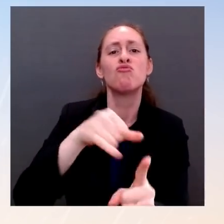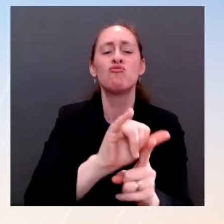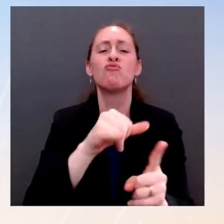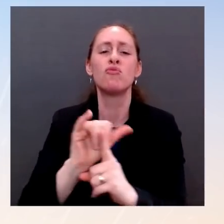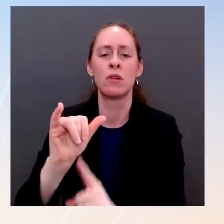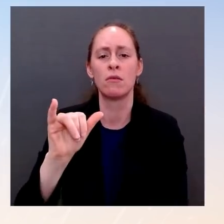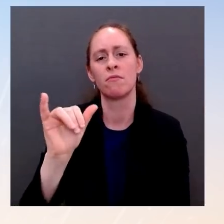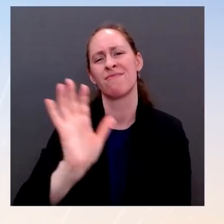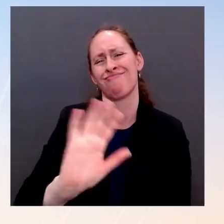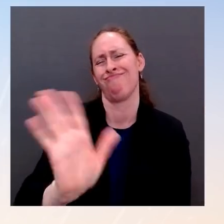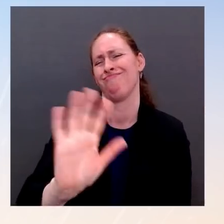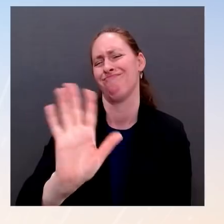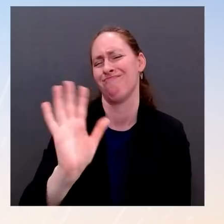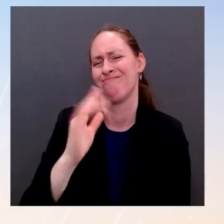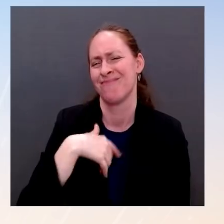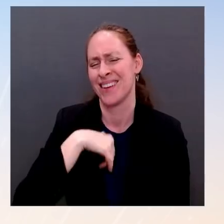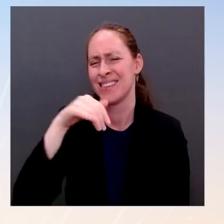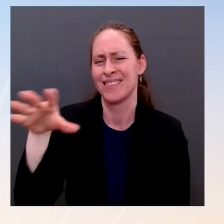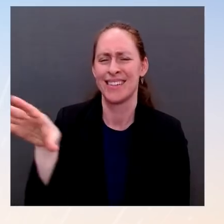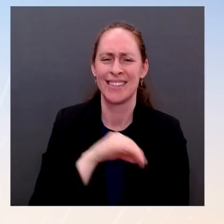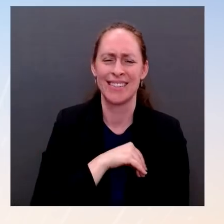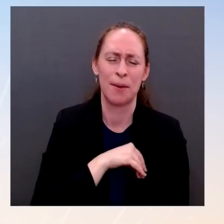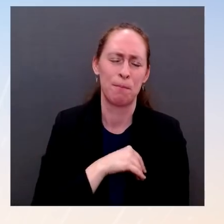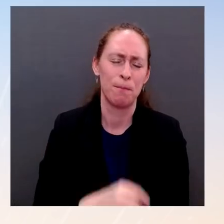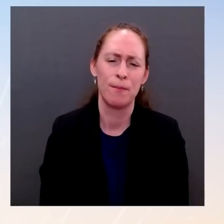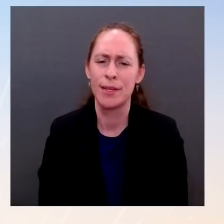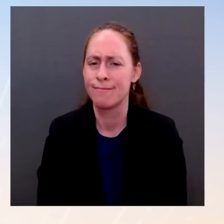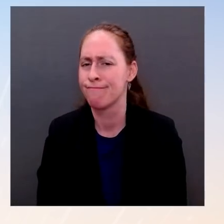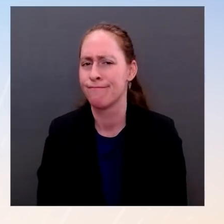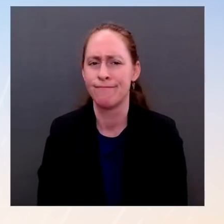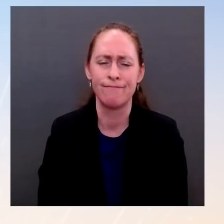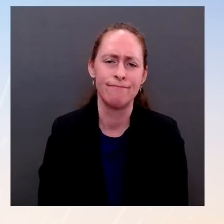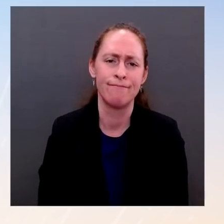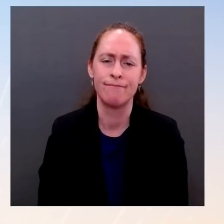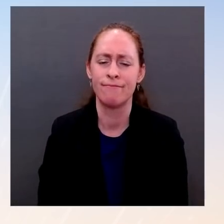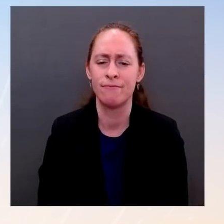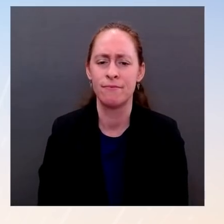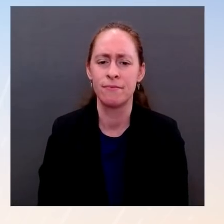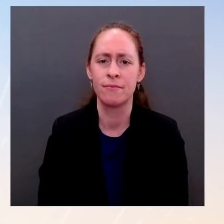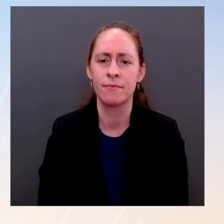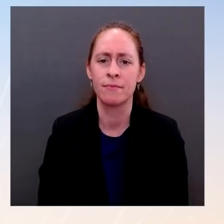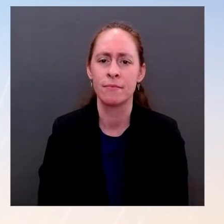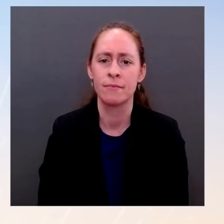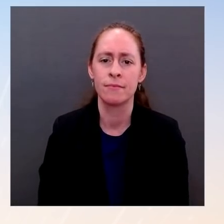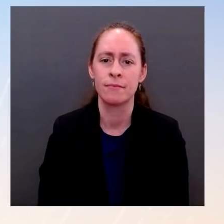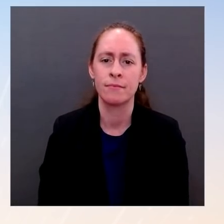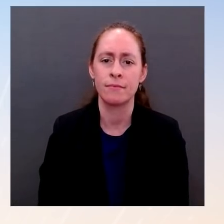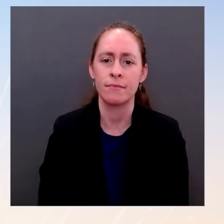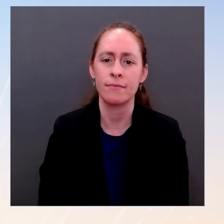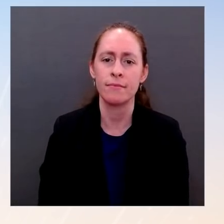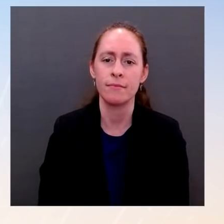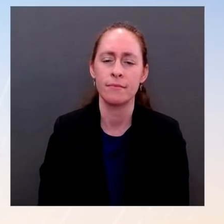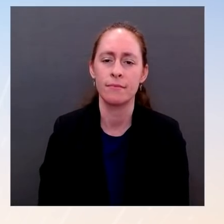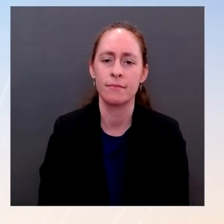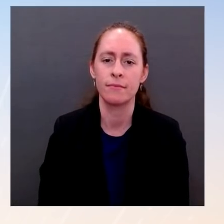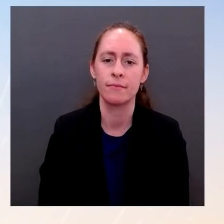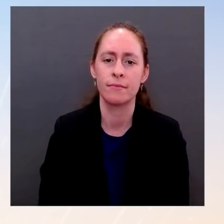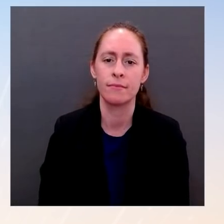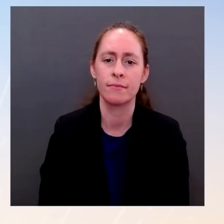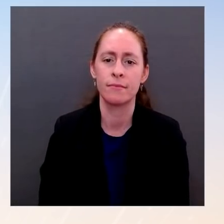I know you said right now the administration is confident that there is no threat level to the United States, but how quickly do you expect that to change